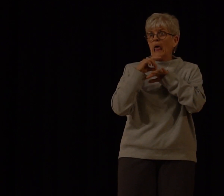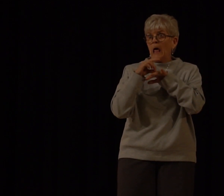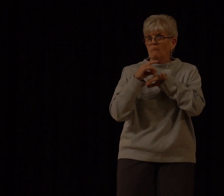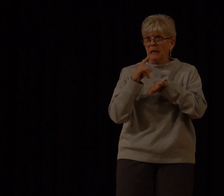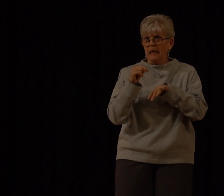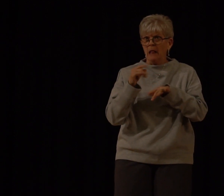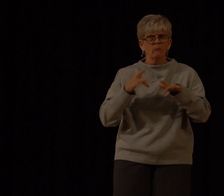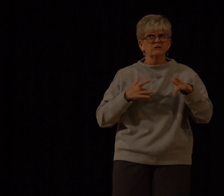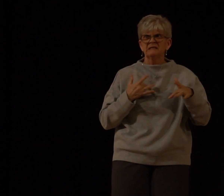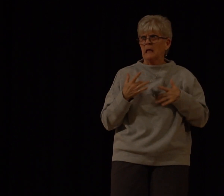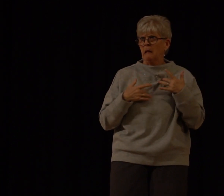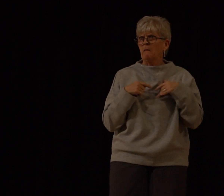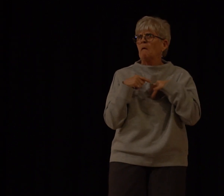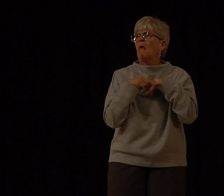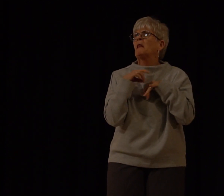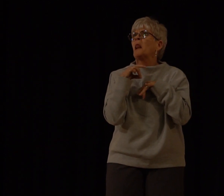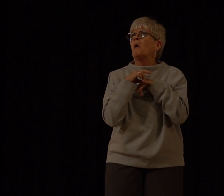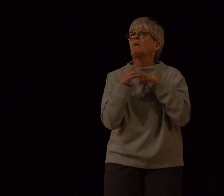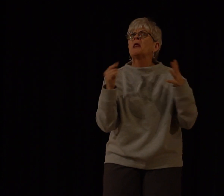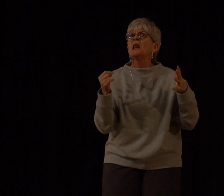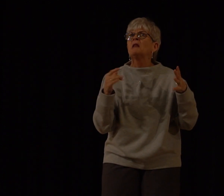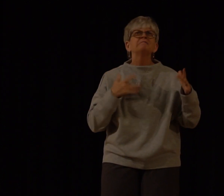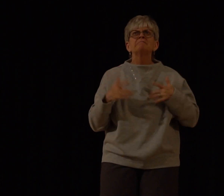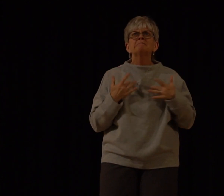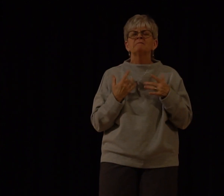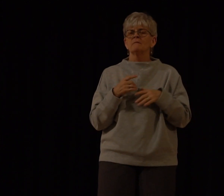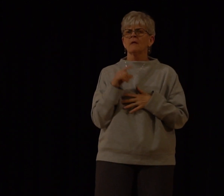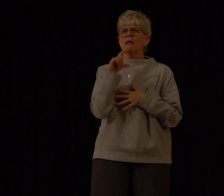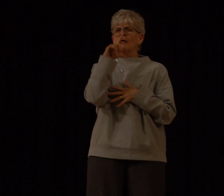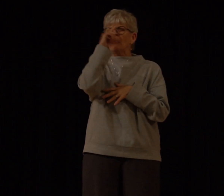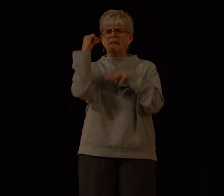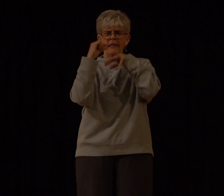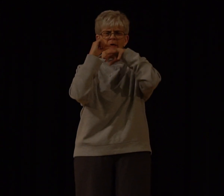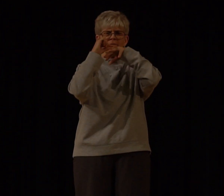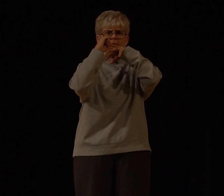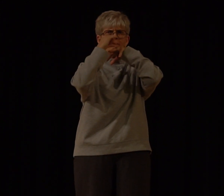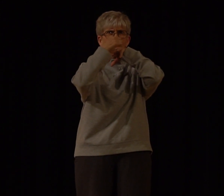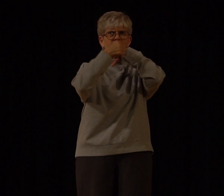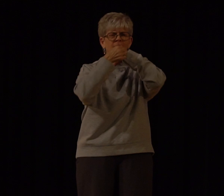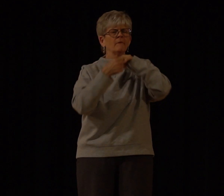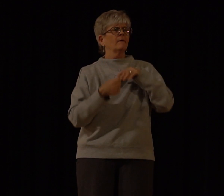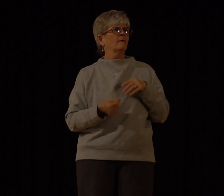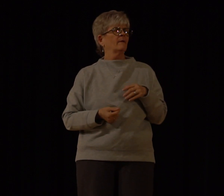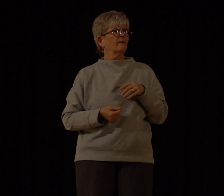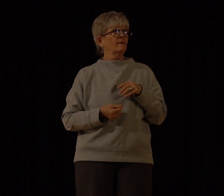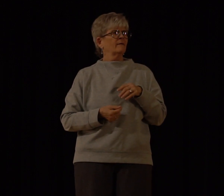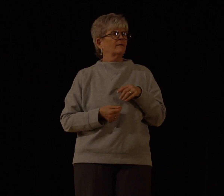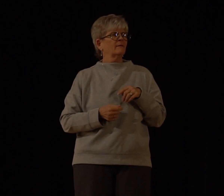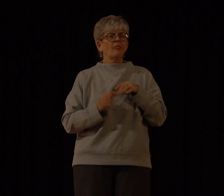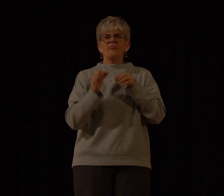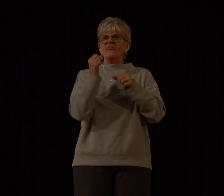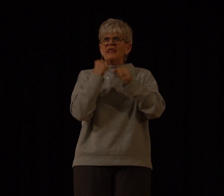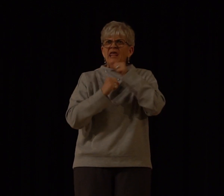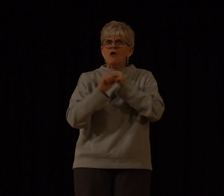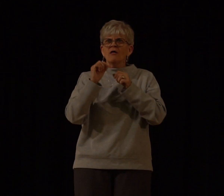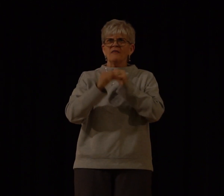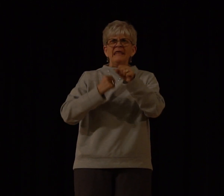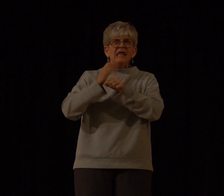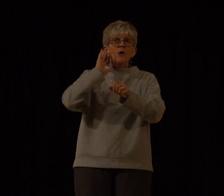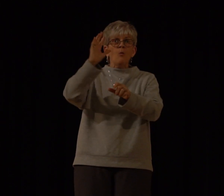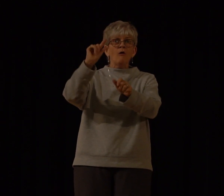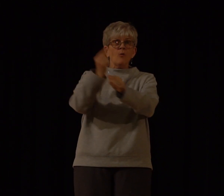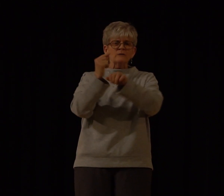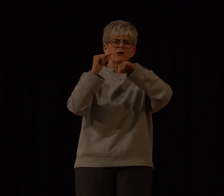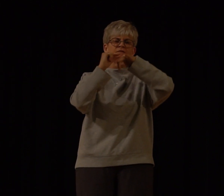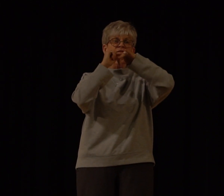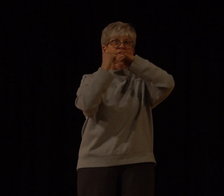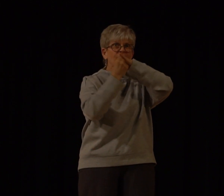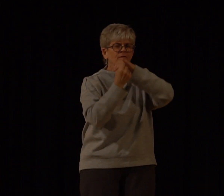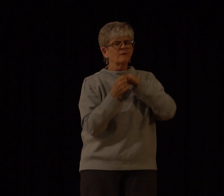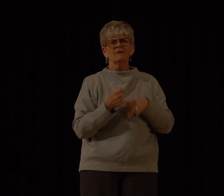ring, it had a diamond in it. I was so excited! Then it said Gallaudet and a year that I was going